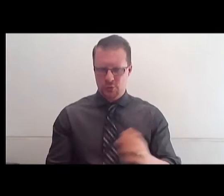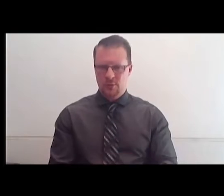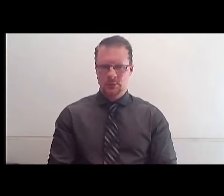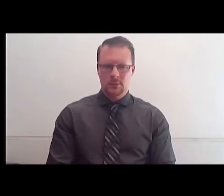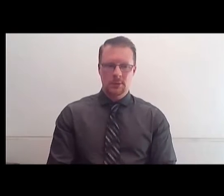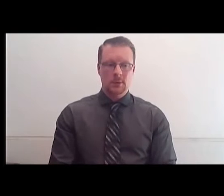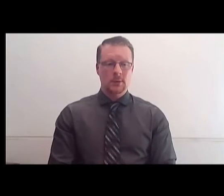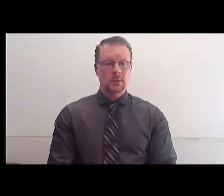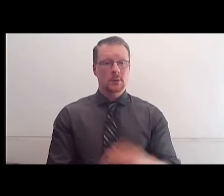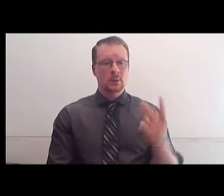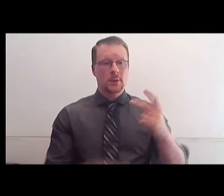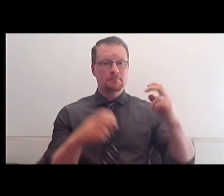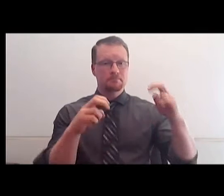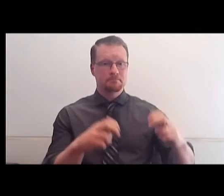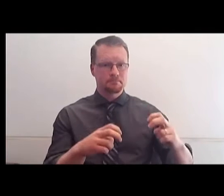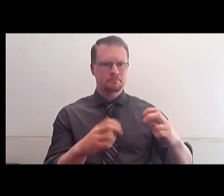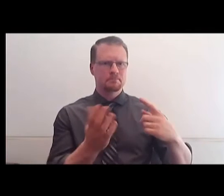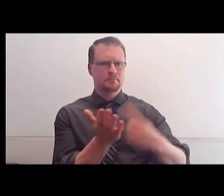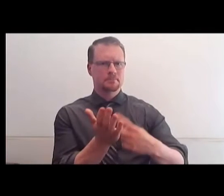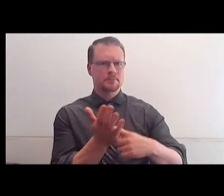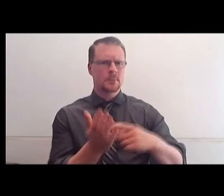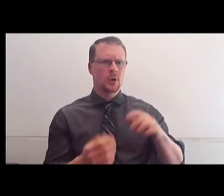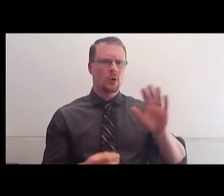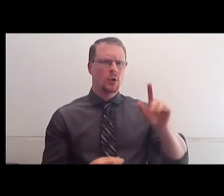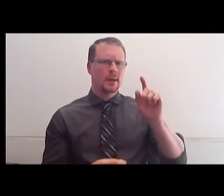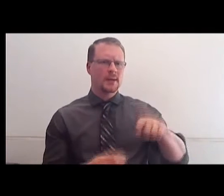as their primary language. So I